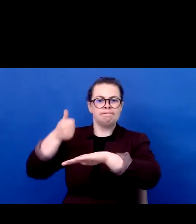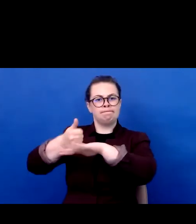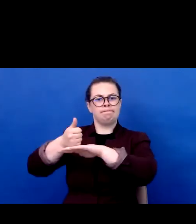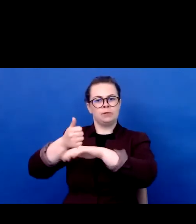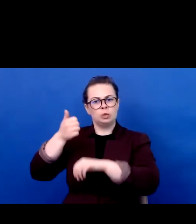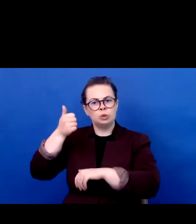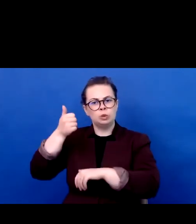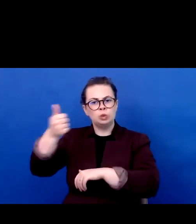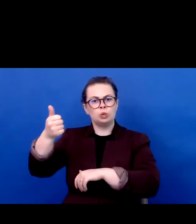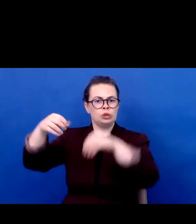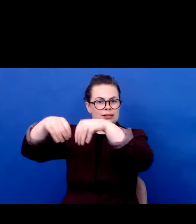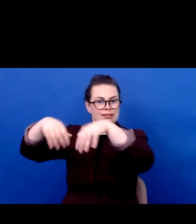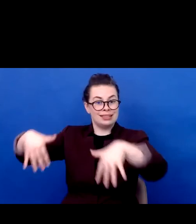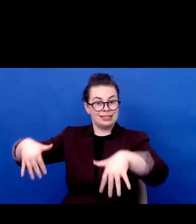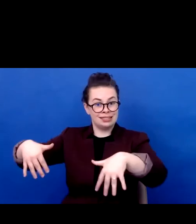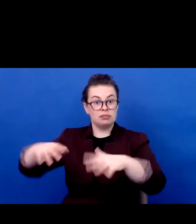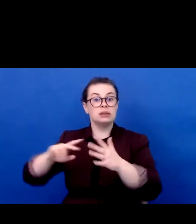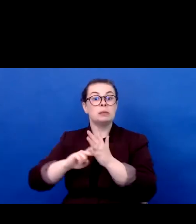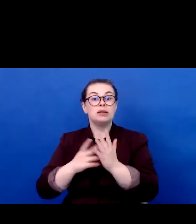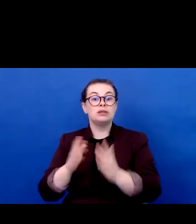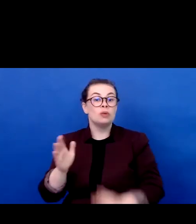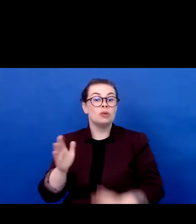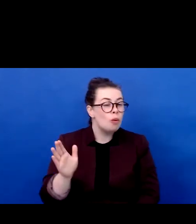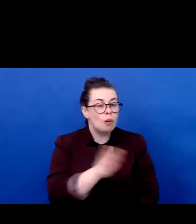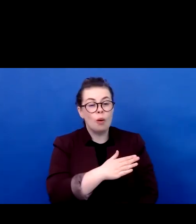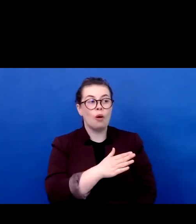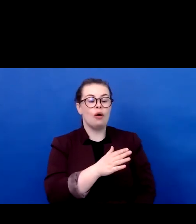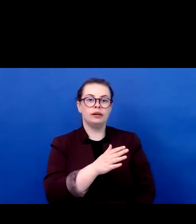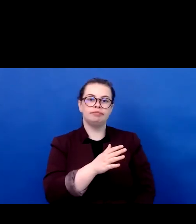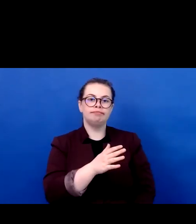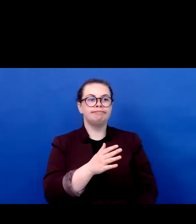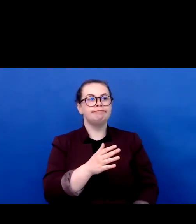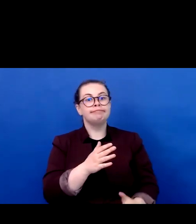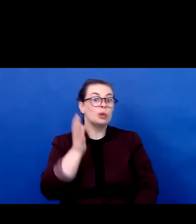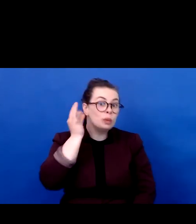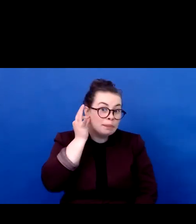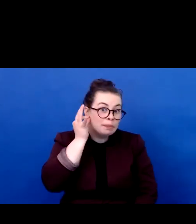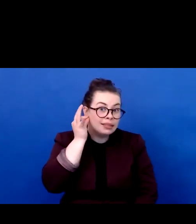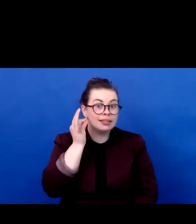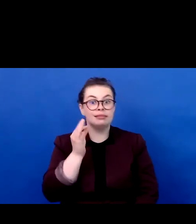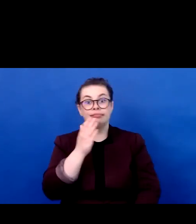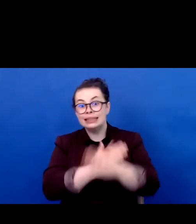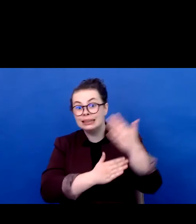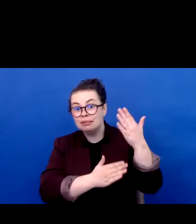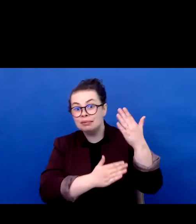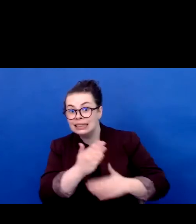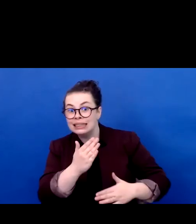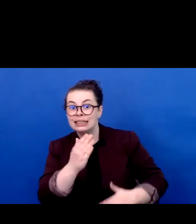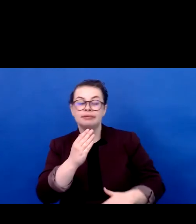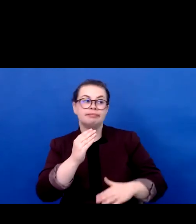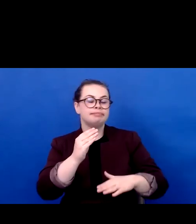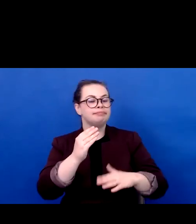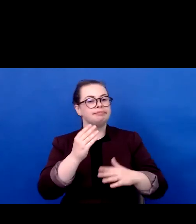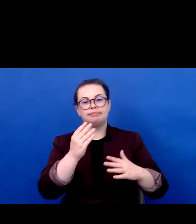all and of all form of discrimination and violence again of all persons with disability